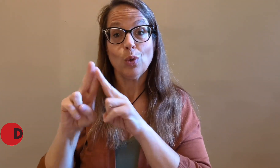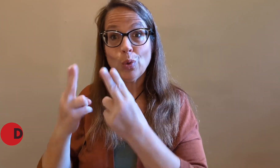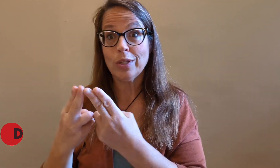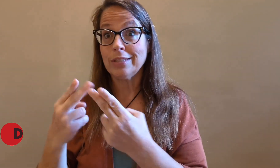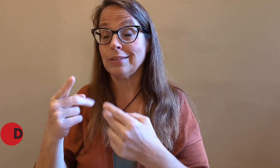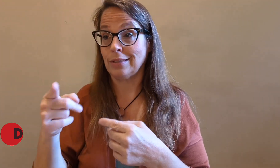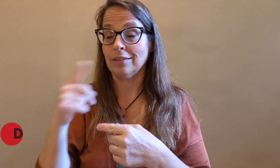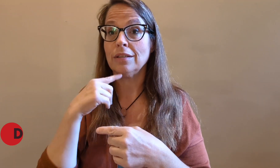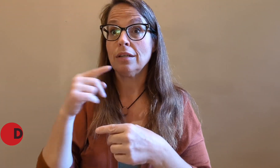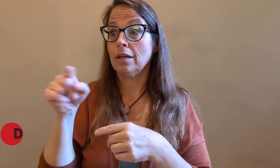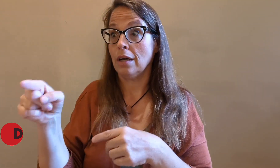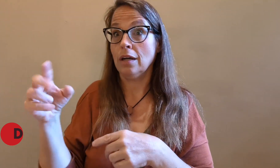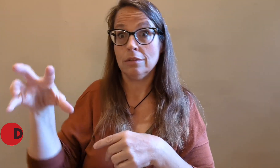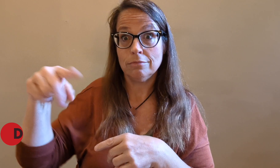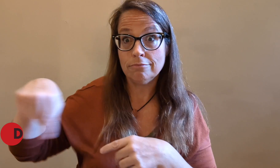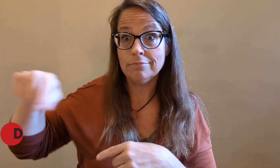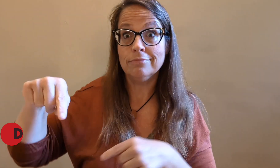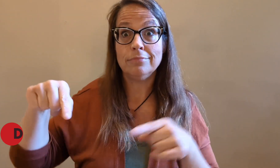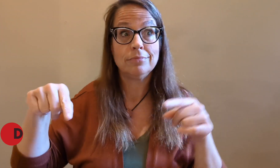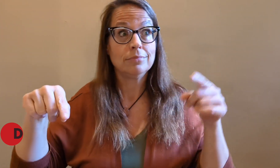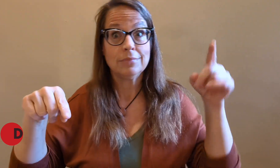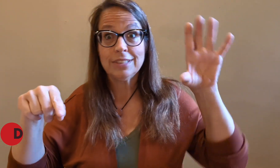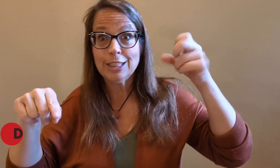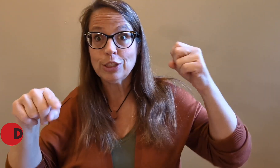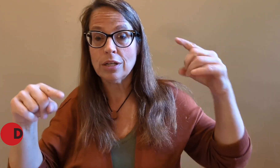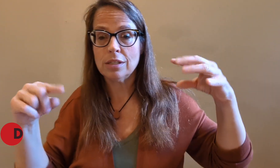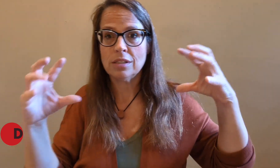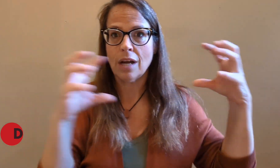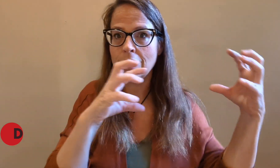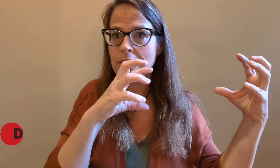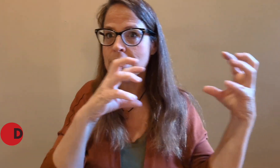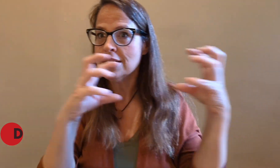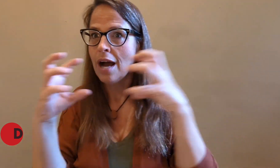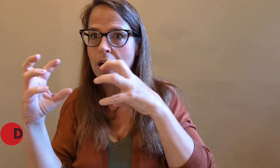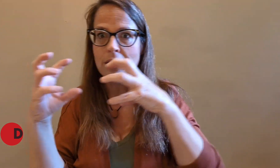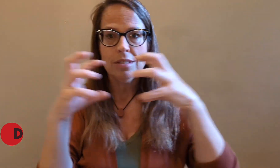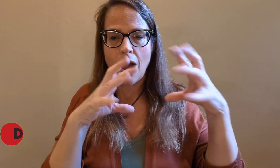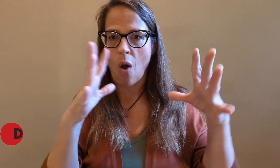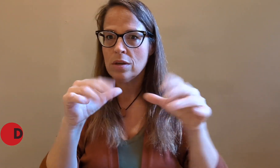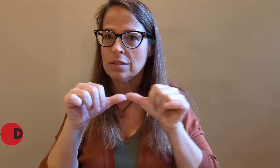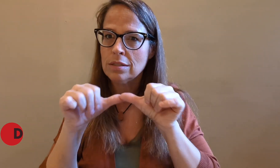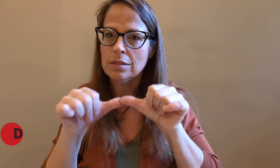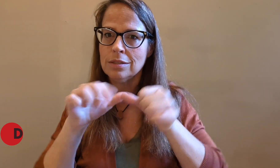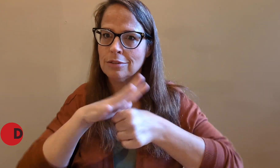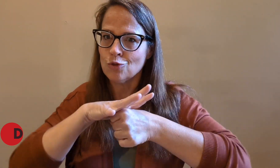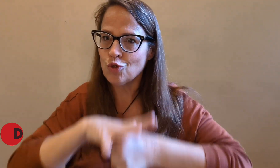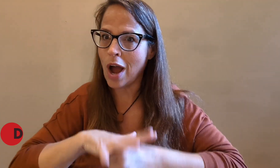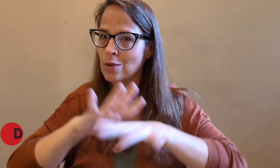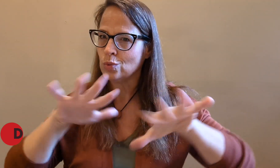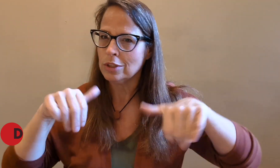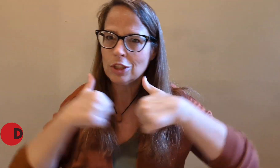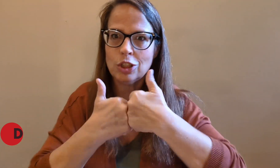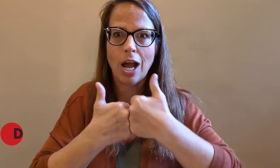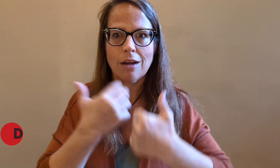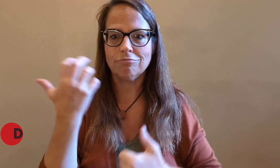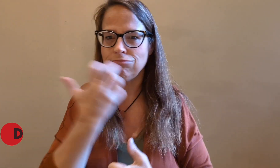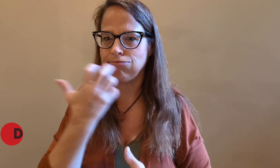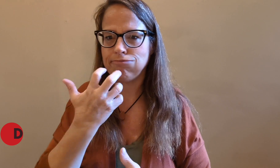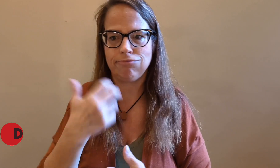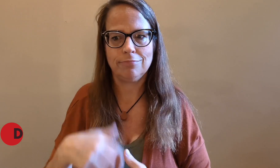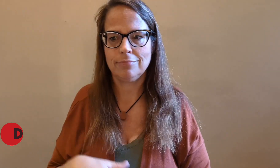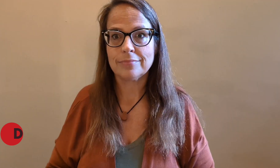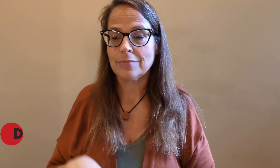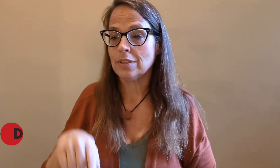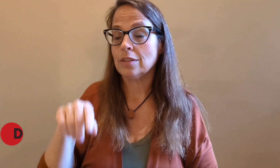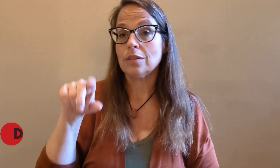but the union says each round of bargaining has been contentious and challenging.